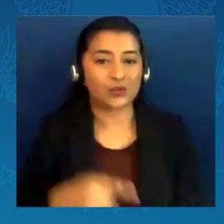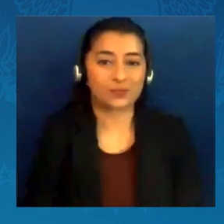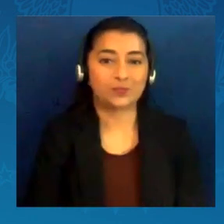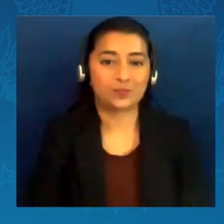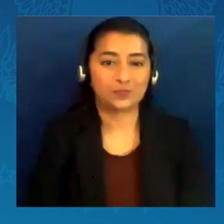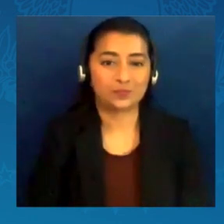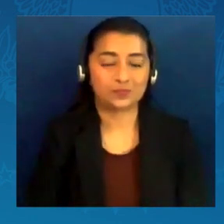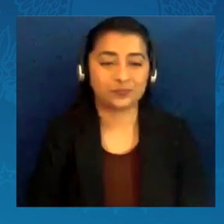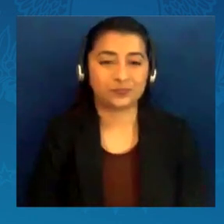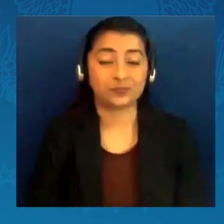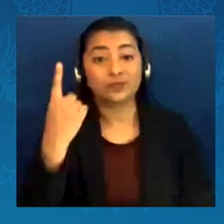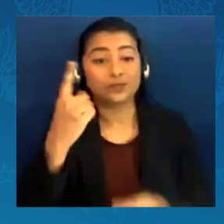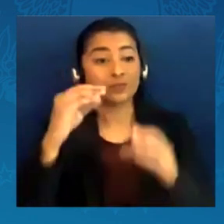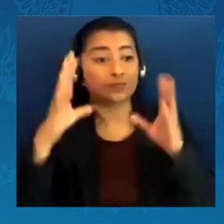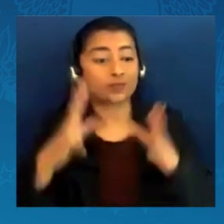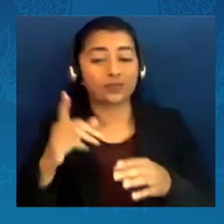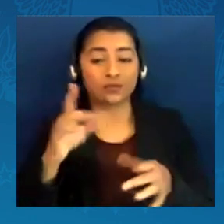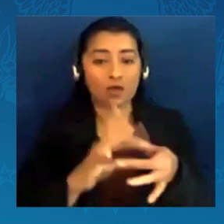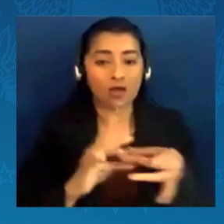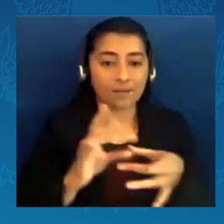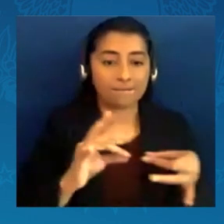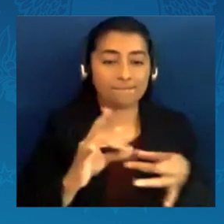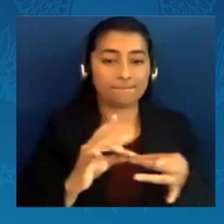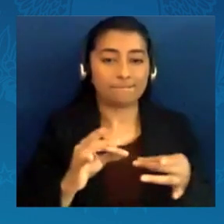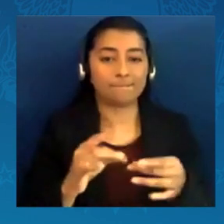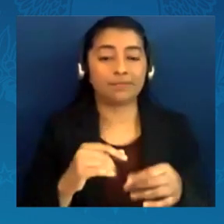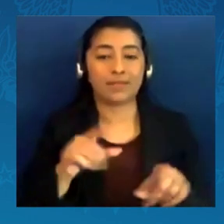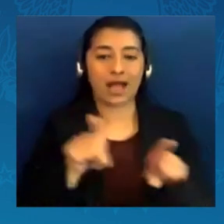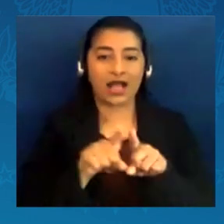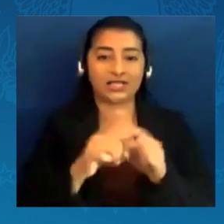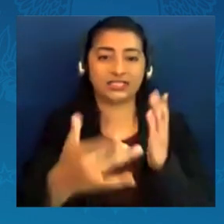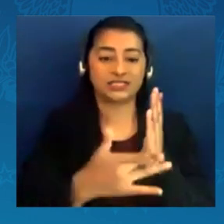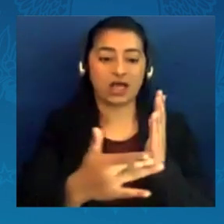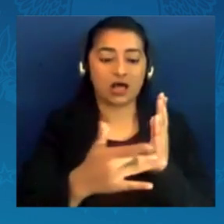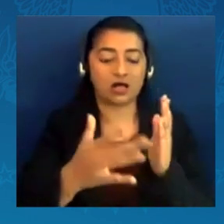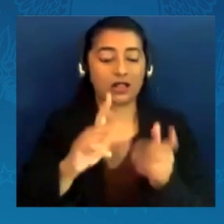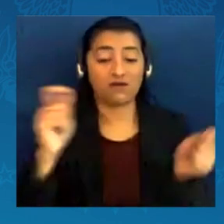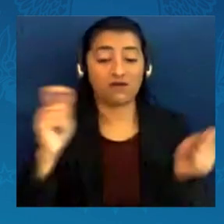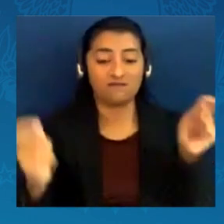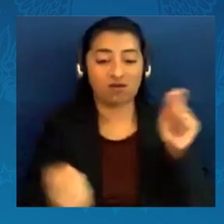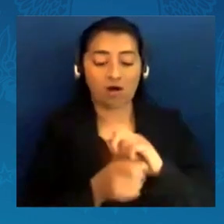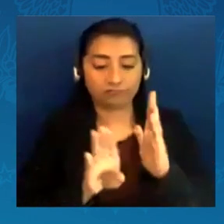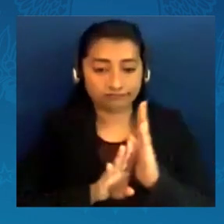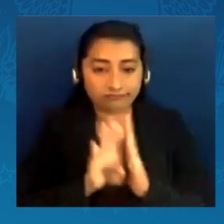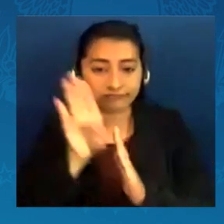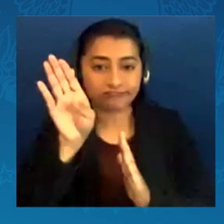is that as technology evolves, pieces get smaller, they get less expensive.